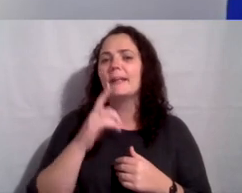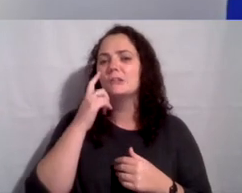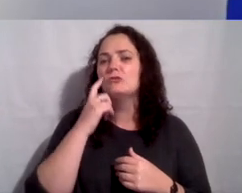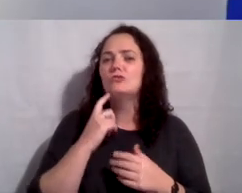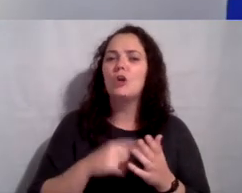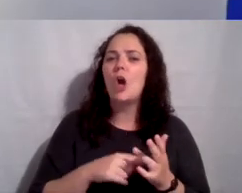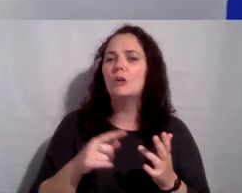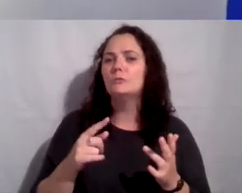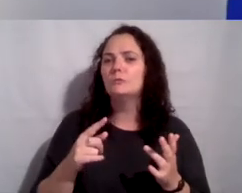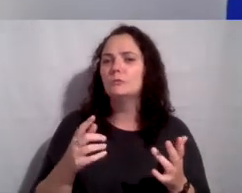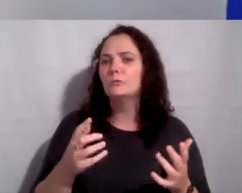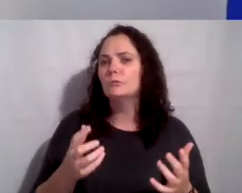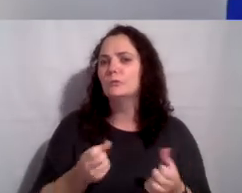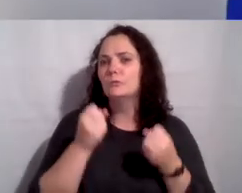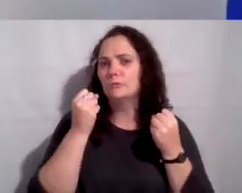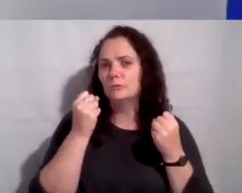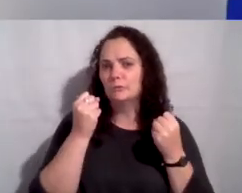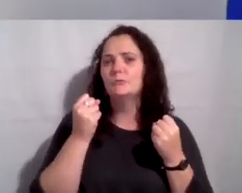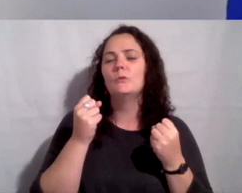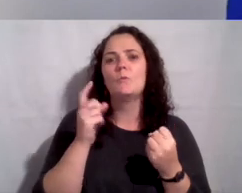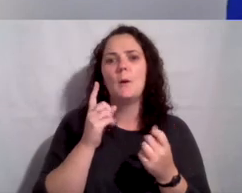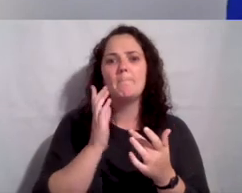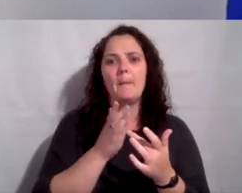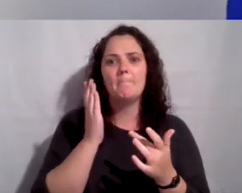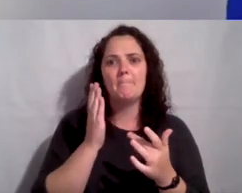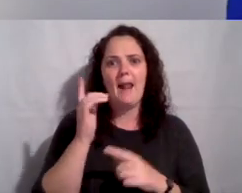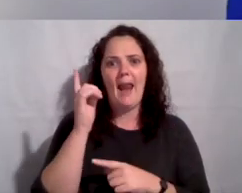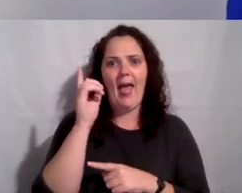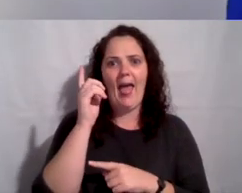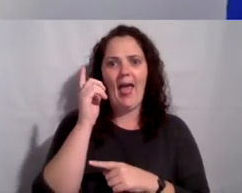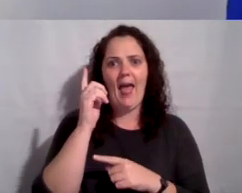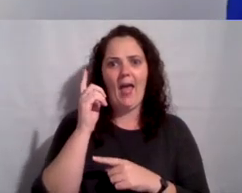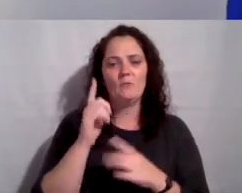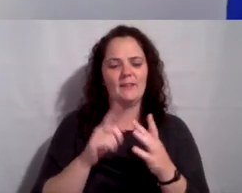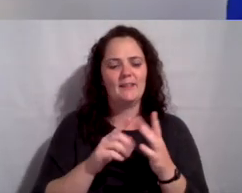trying to capture that sense of immediacy – the immediate encounter between you and the model